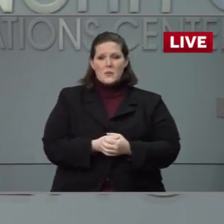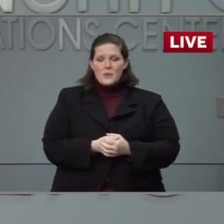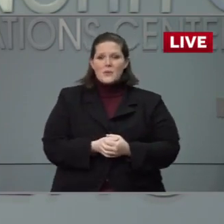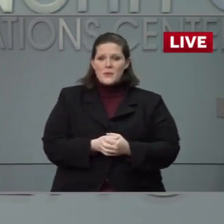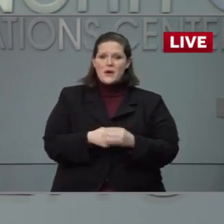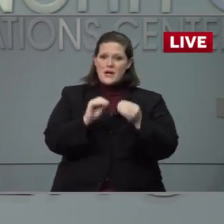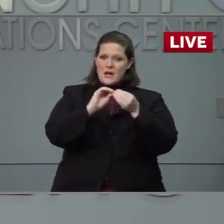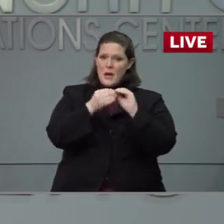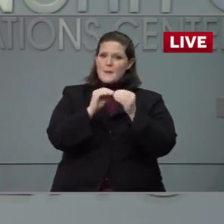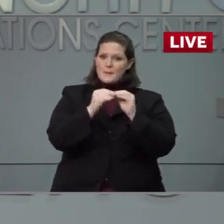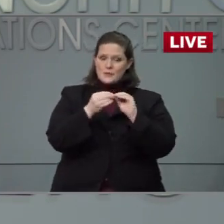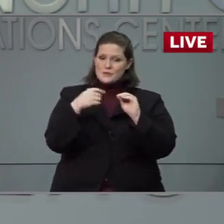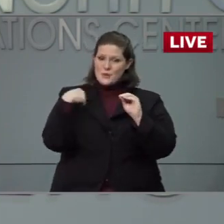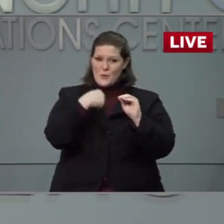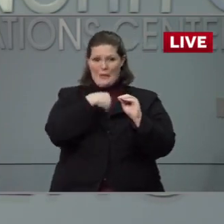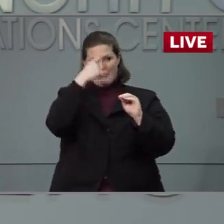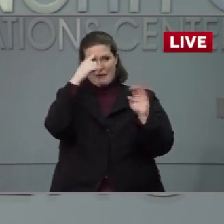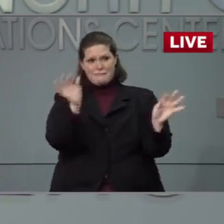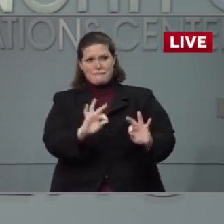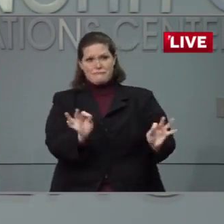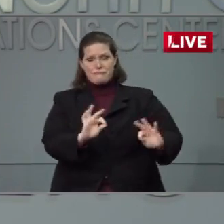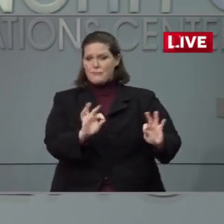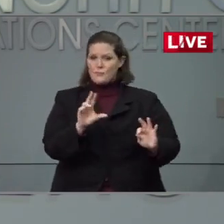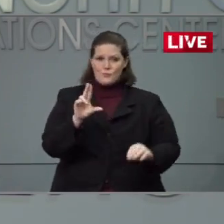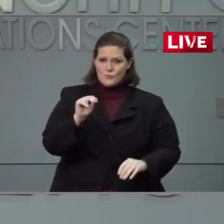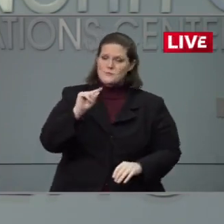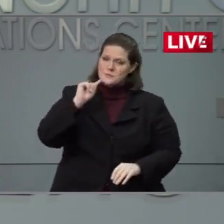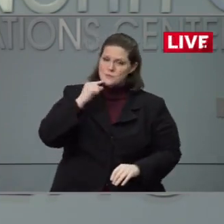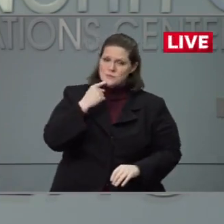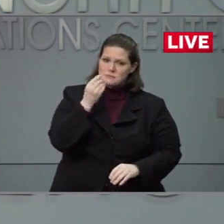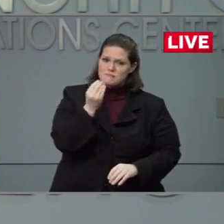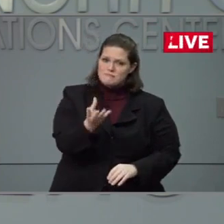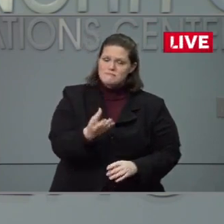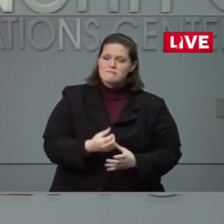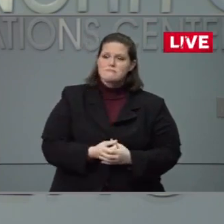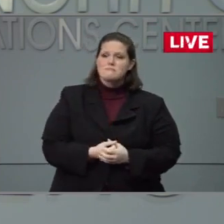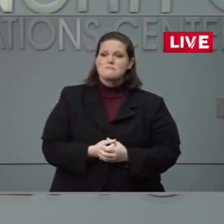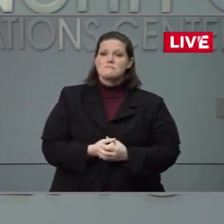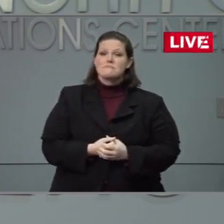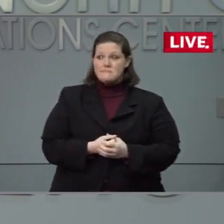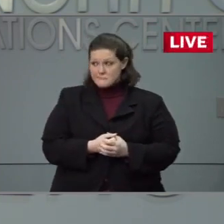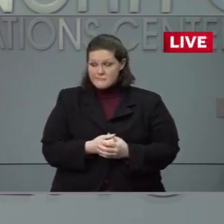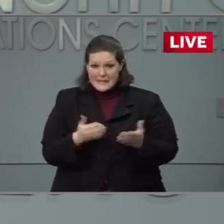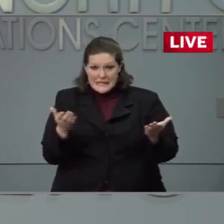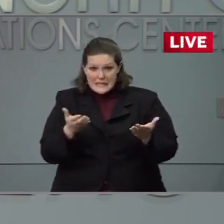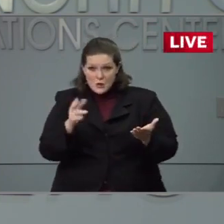TODAY WE HAVE THE HIGHEST RATE OF HOSPITALIZATIONS SINCE THE PANDEMIC BEGAN.